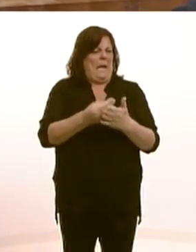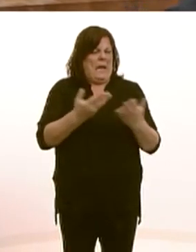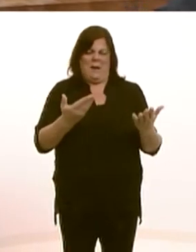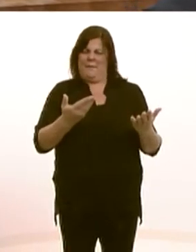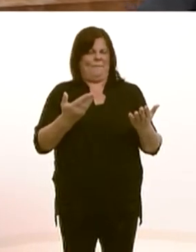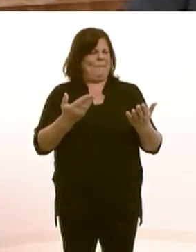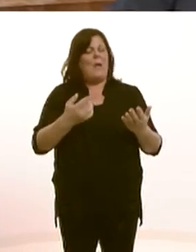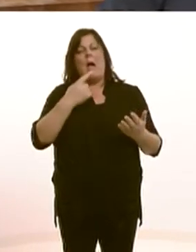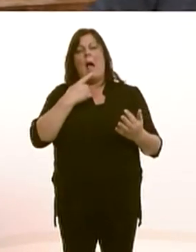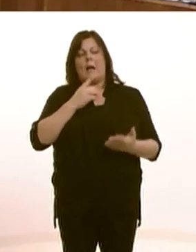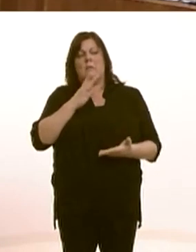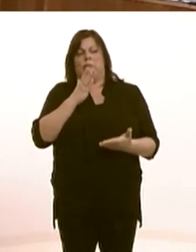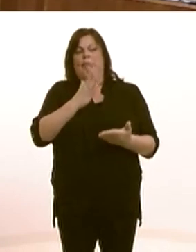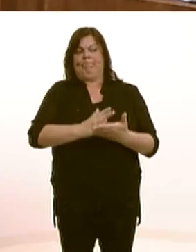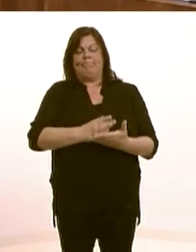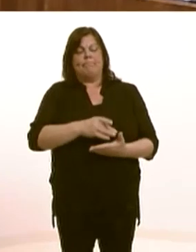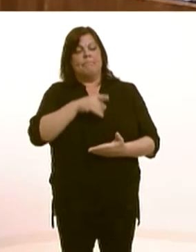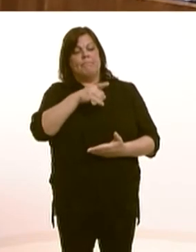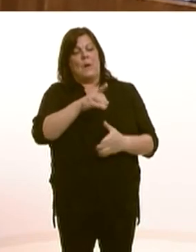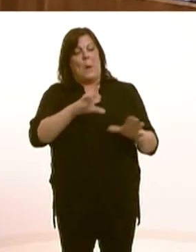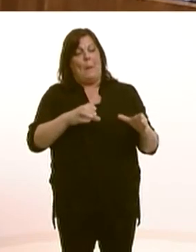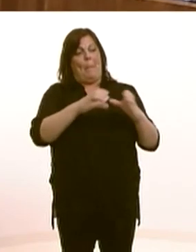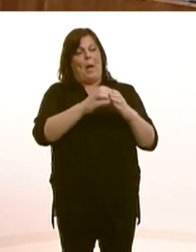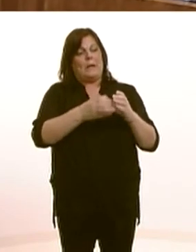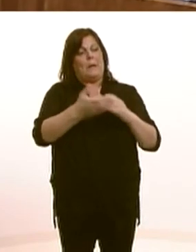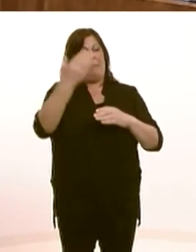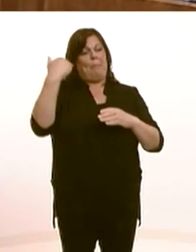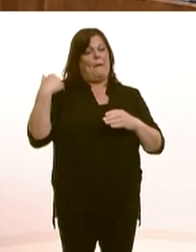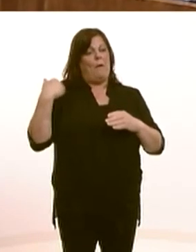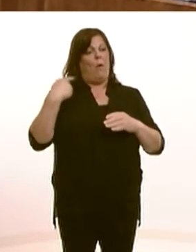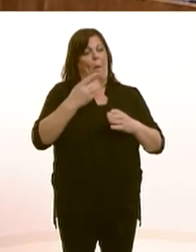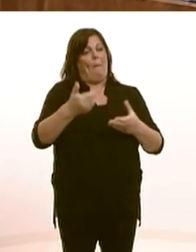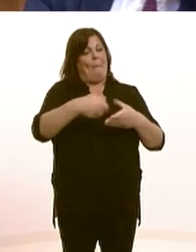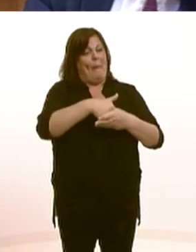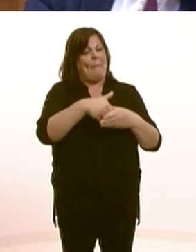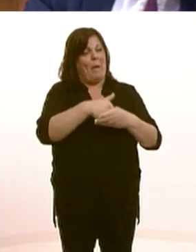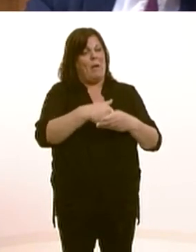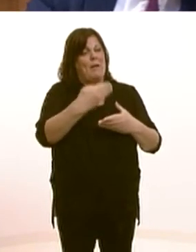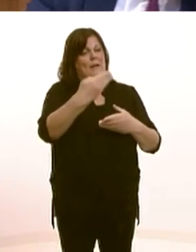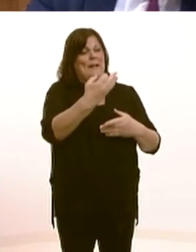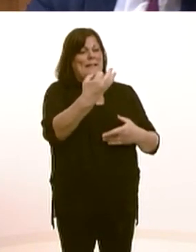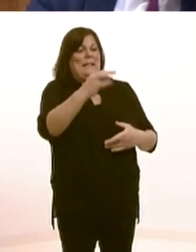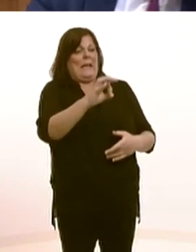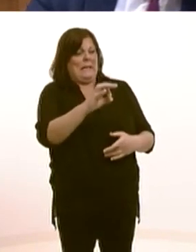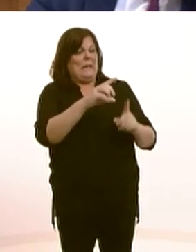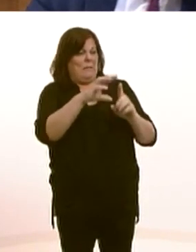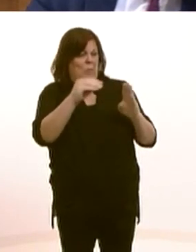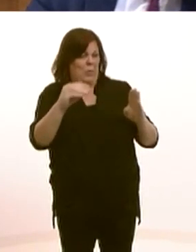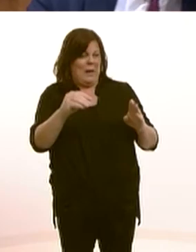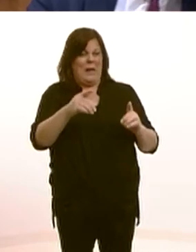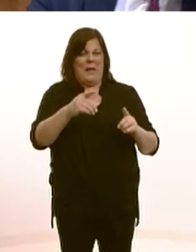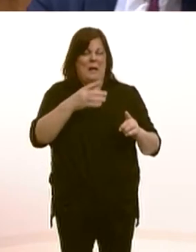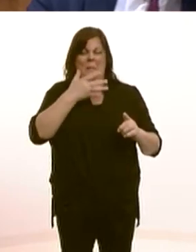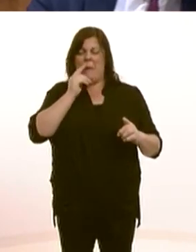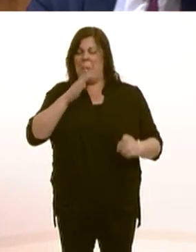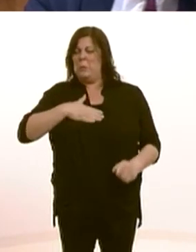I can guarantee him that the party he was once a member of in the 1980s is the party that is most disliked by the electorate in Wales.